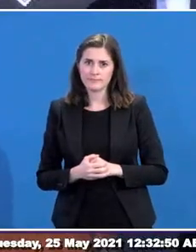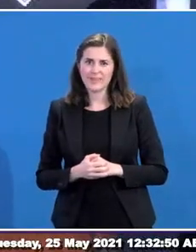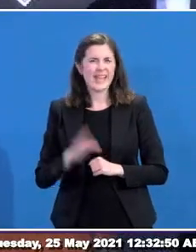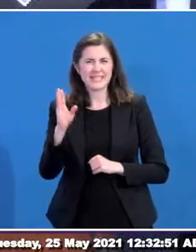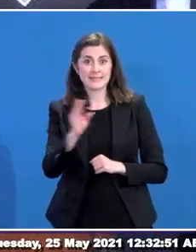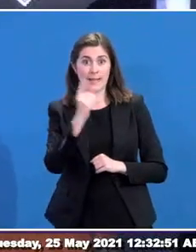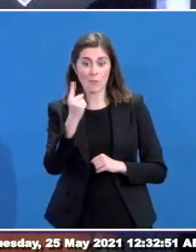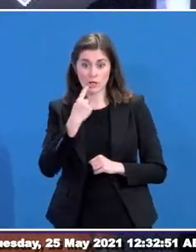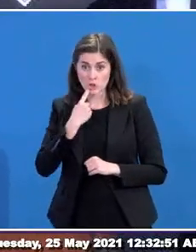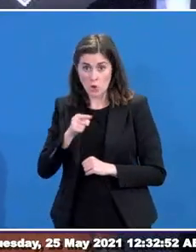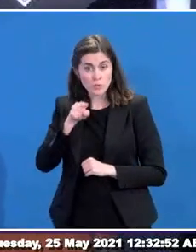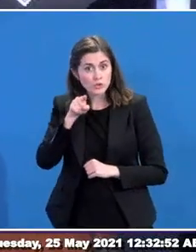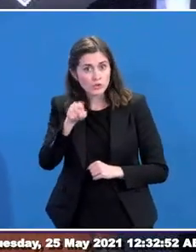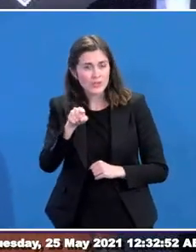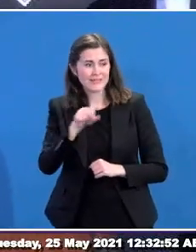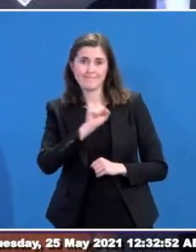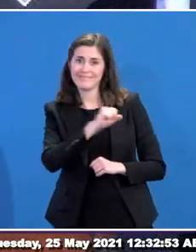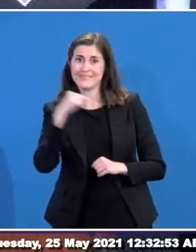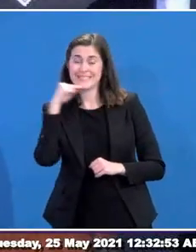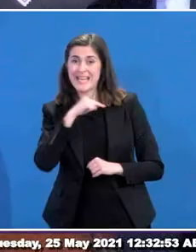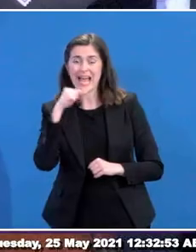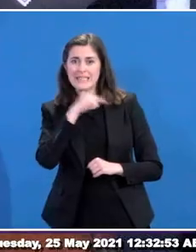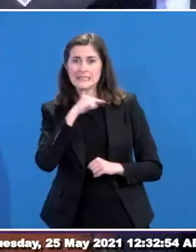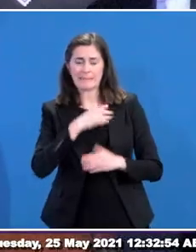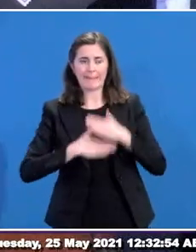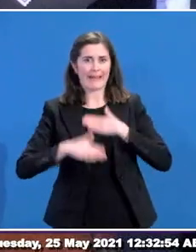had a behaviour on an outing in the van? Yes.